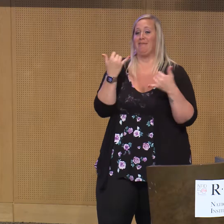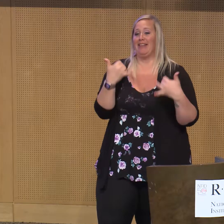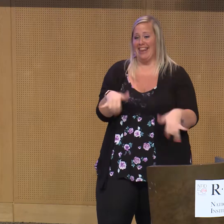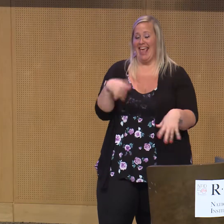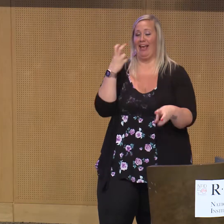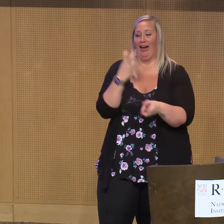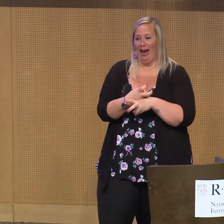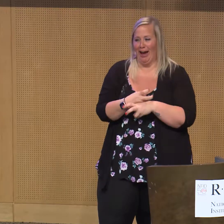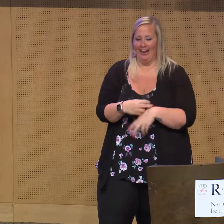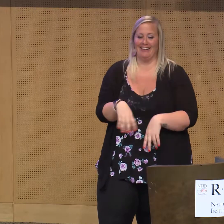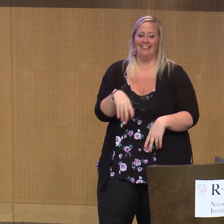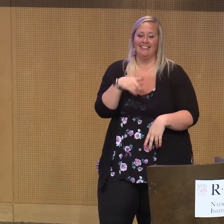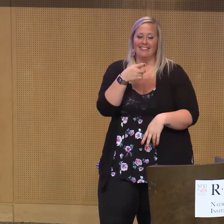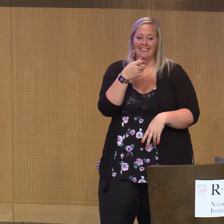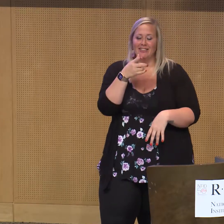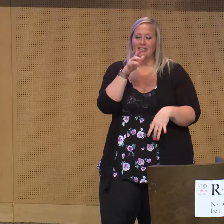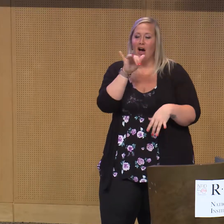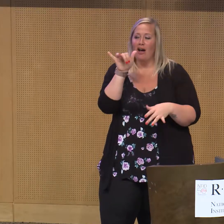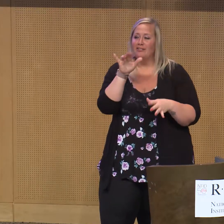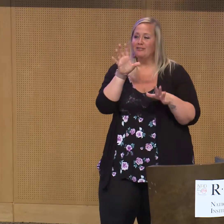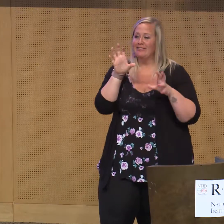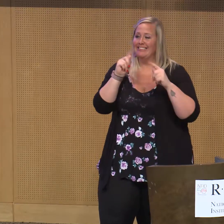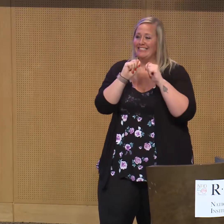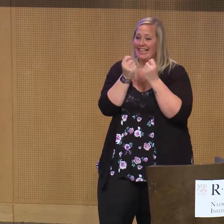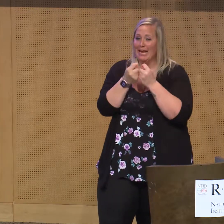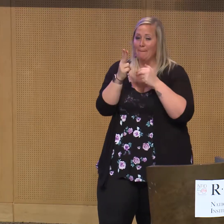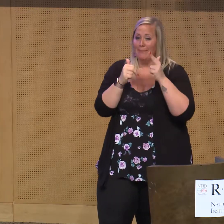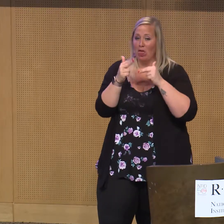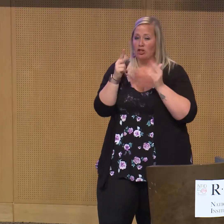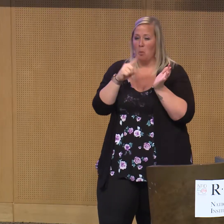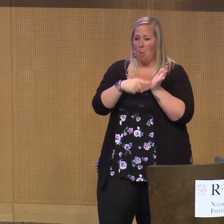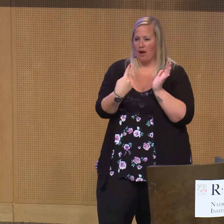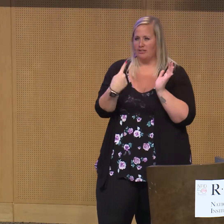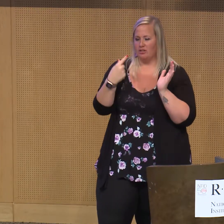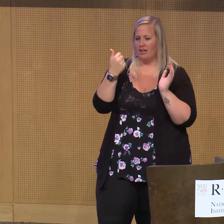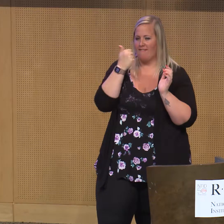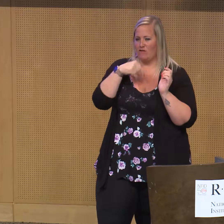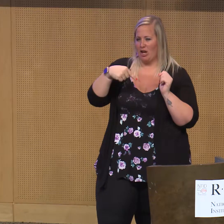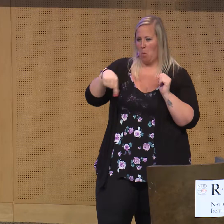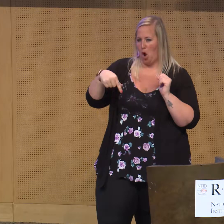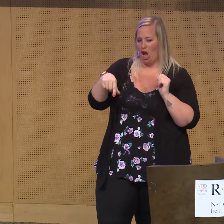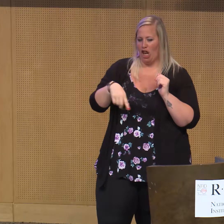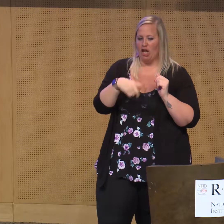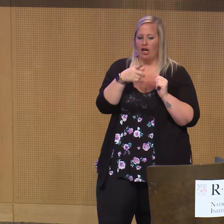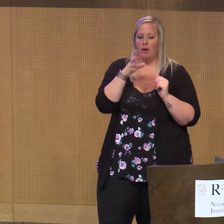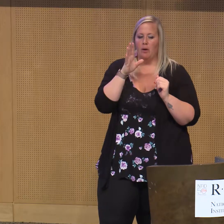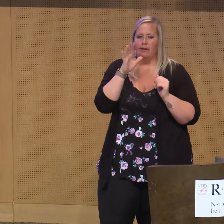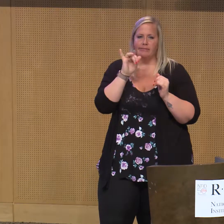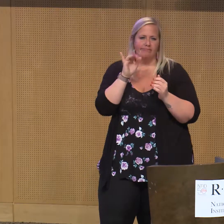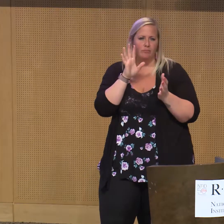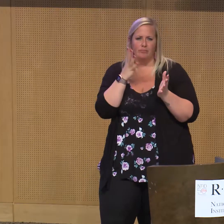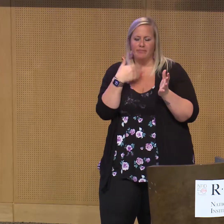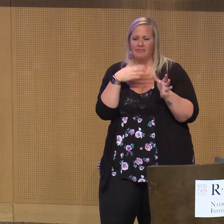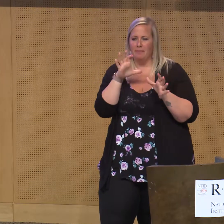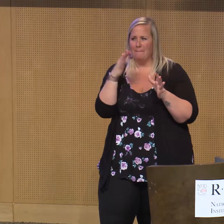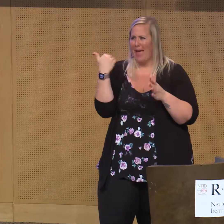We work hard and we play hard. We do team-building activities once per quarter,